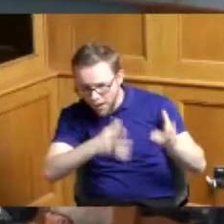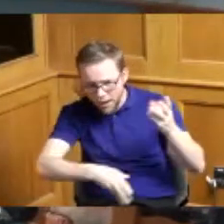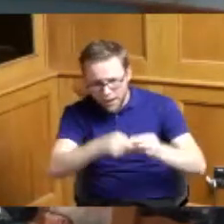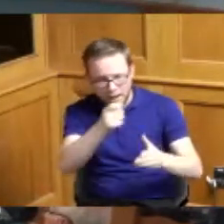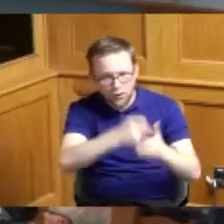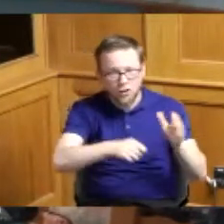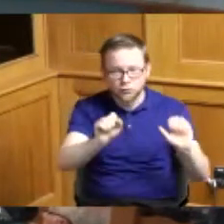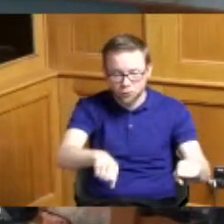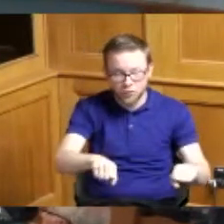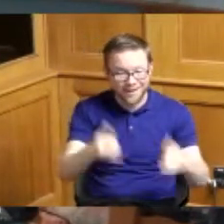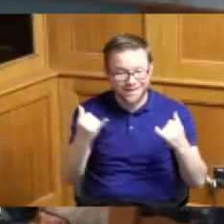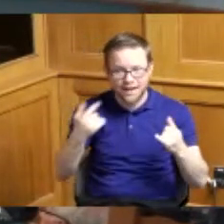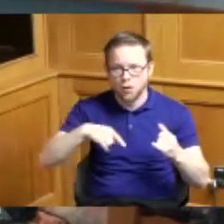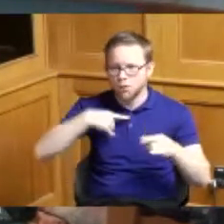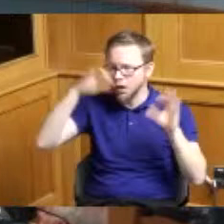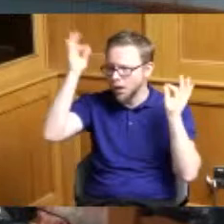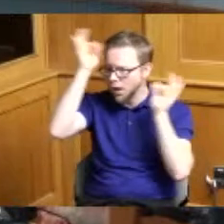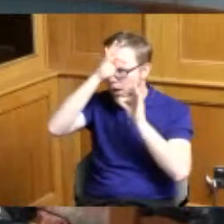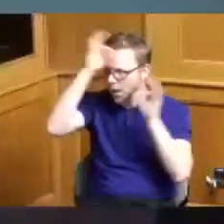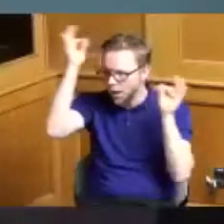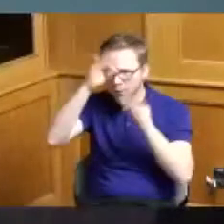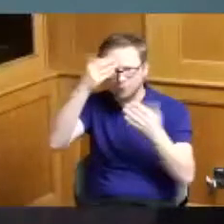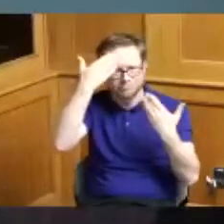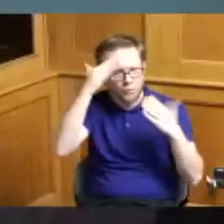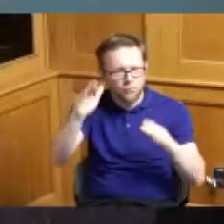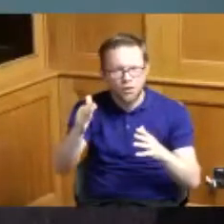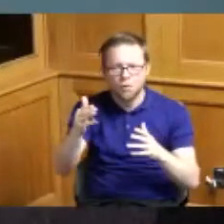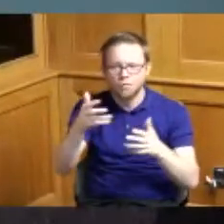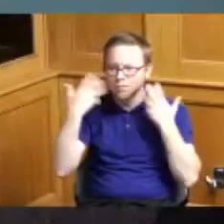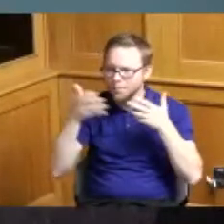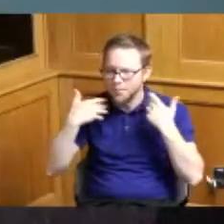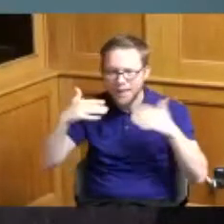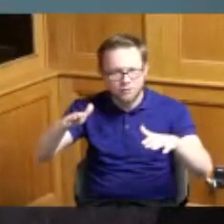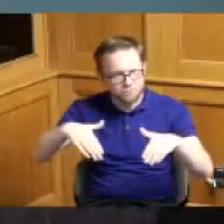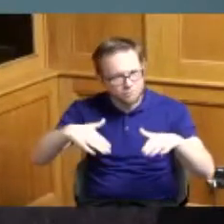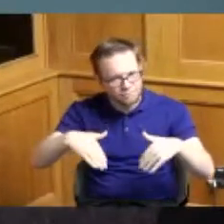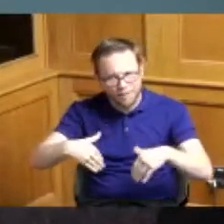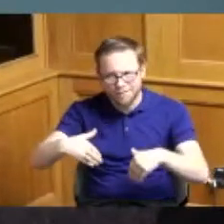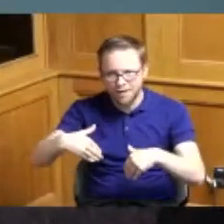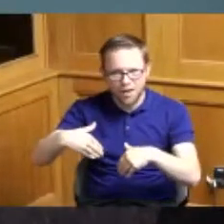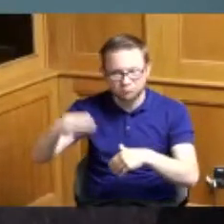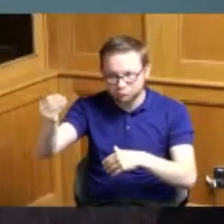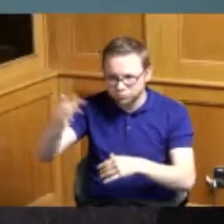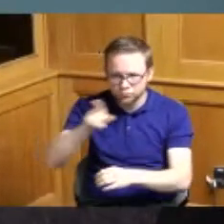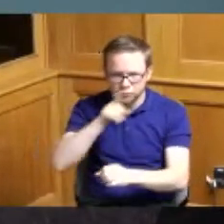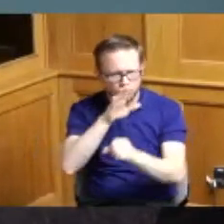we don't have anything from the Bengals saying it won't be any more cost it's within the lease